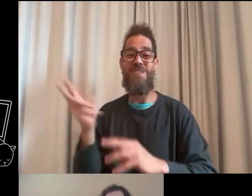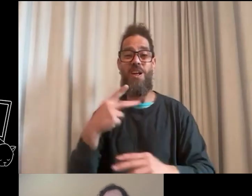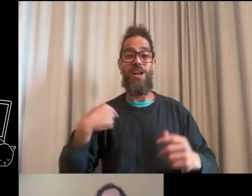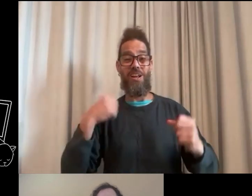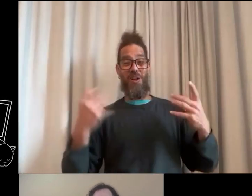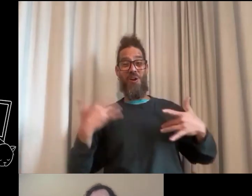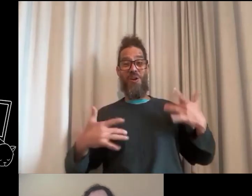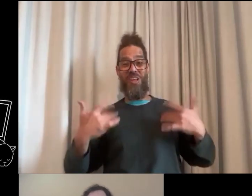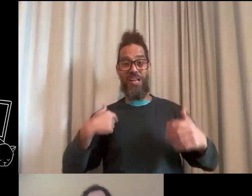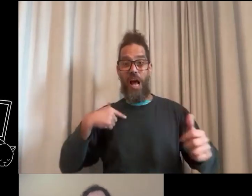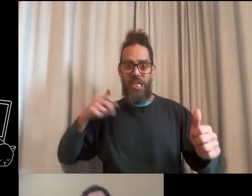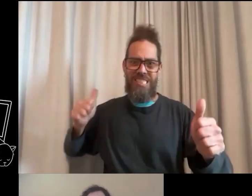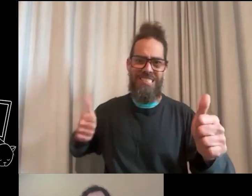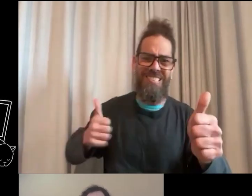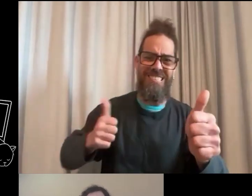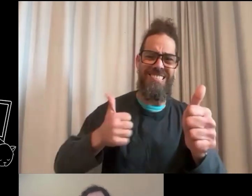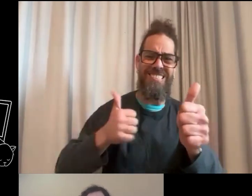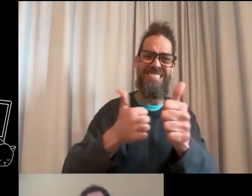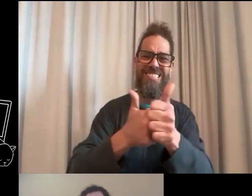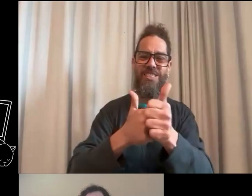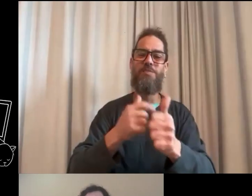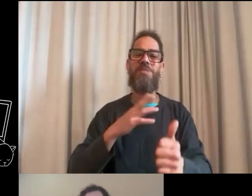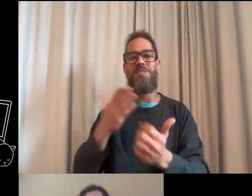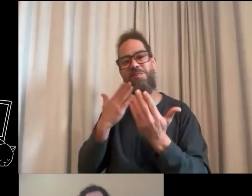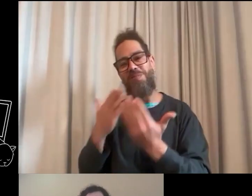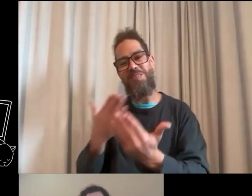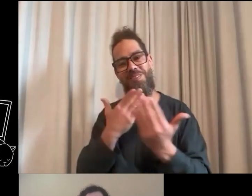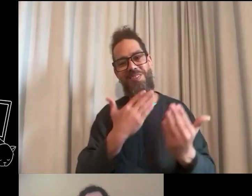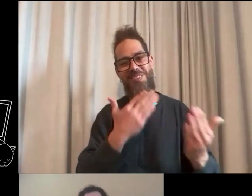I apologize for talking so fast, as I always get excited.